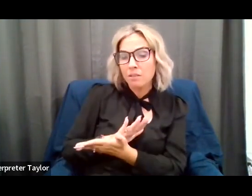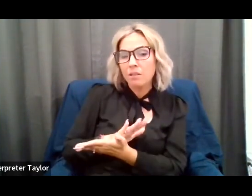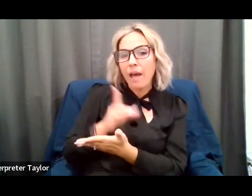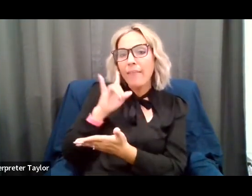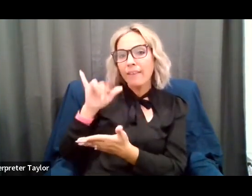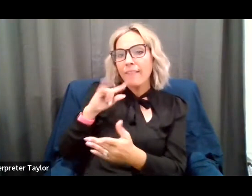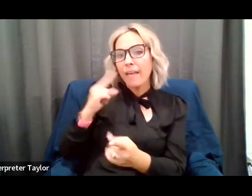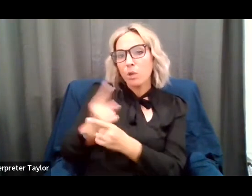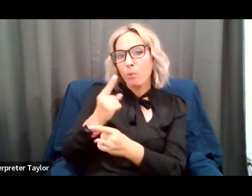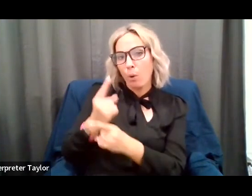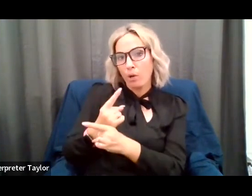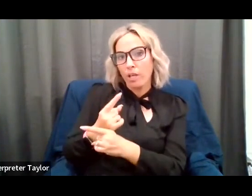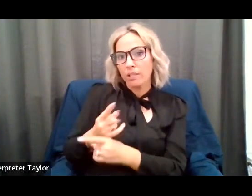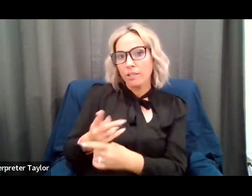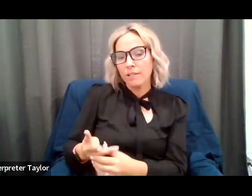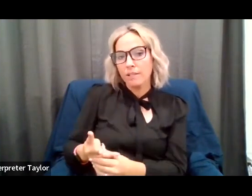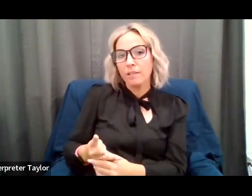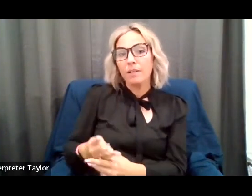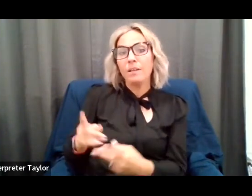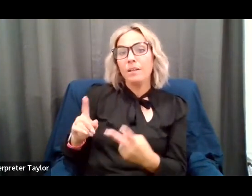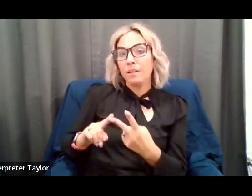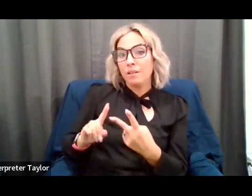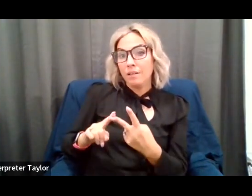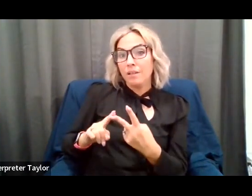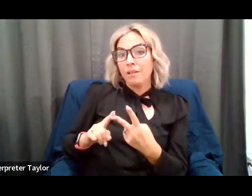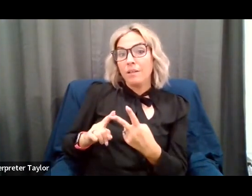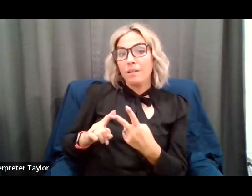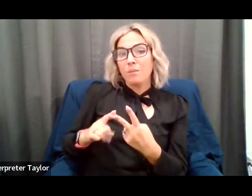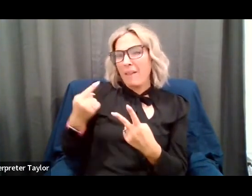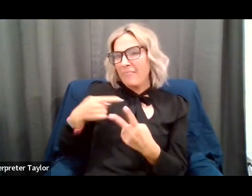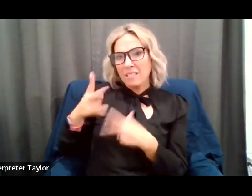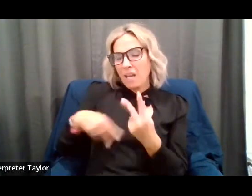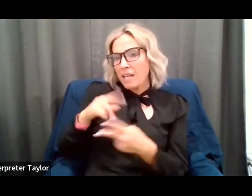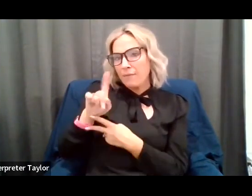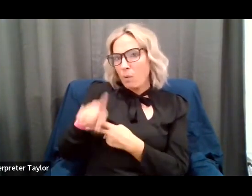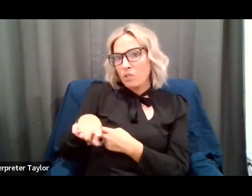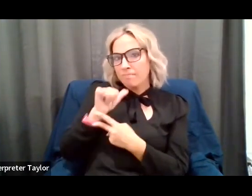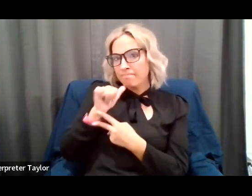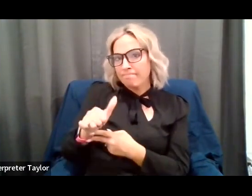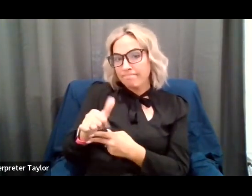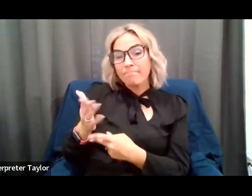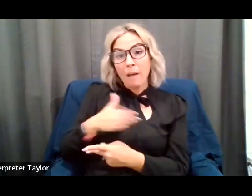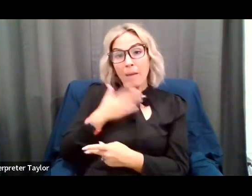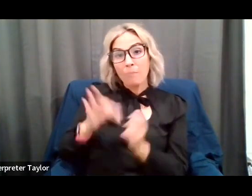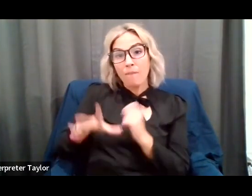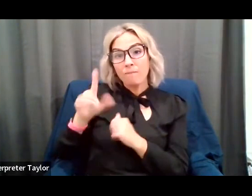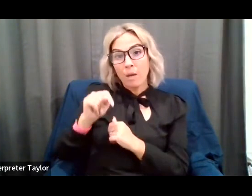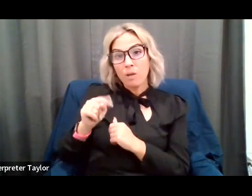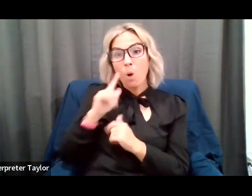You have a right to ask these questions. And I'm glad that you found out what the blanks are for.